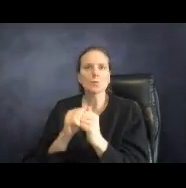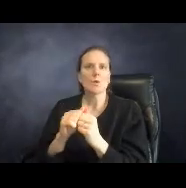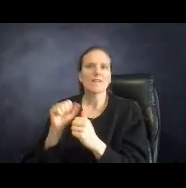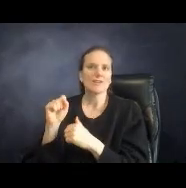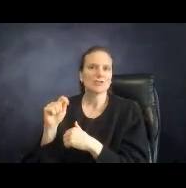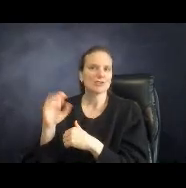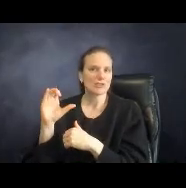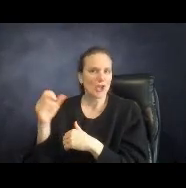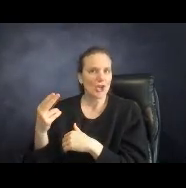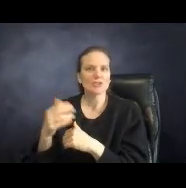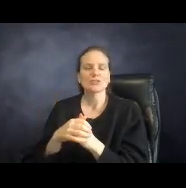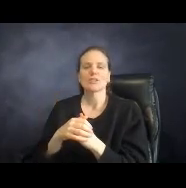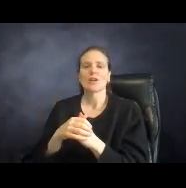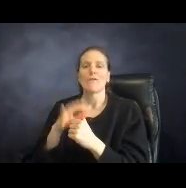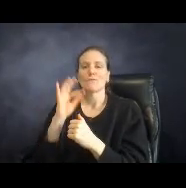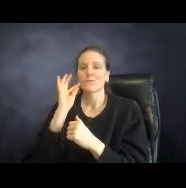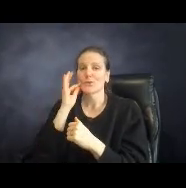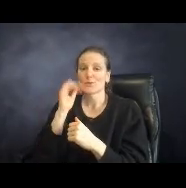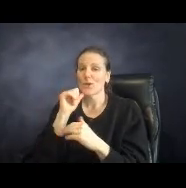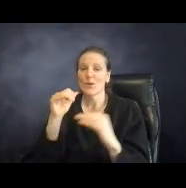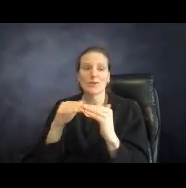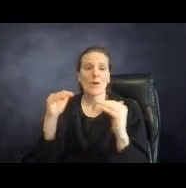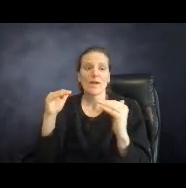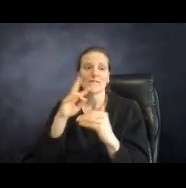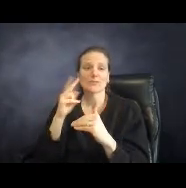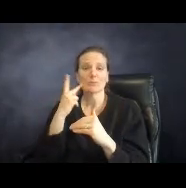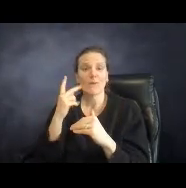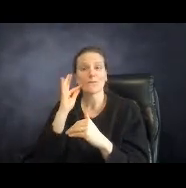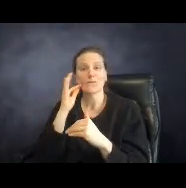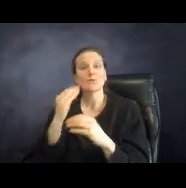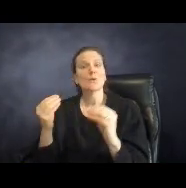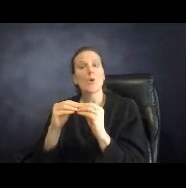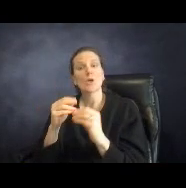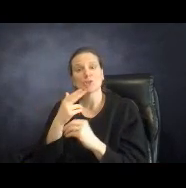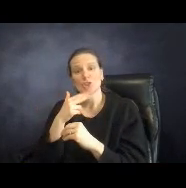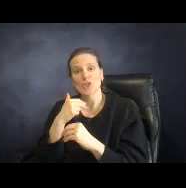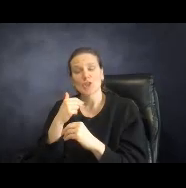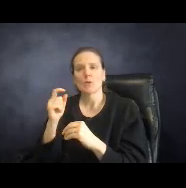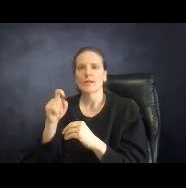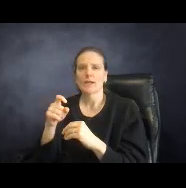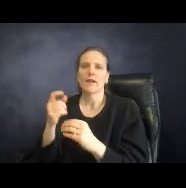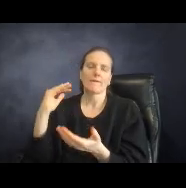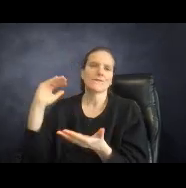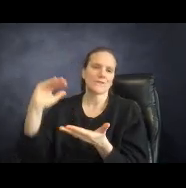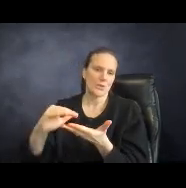So fruits don't equate vegetables, fruits have more sugar. So that we need, we need fruit, fewer fruits and more vegetables.